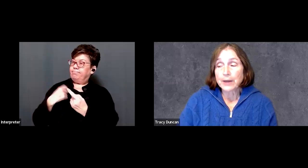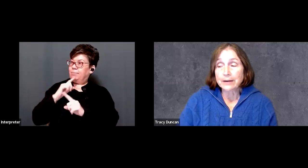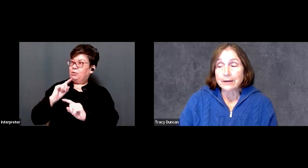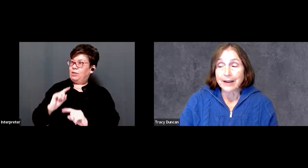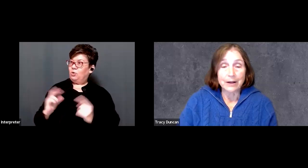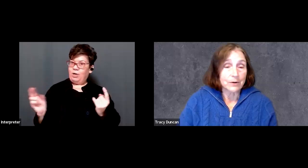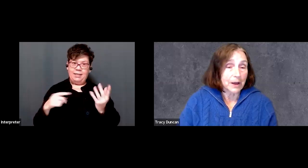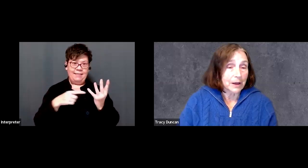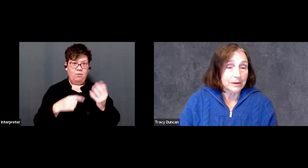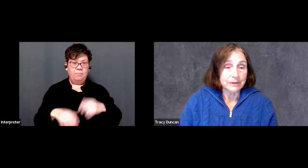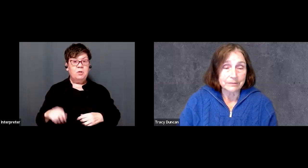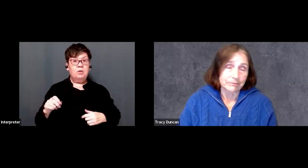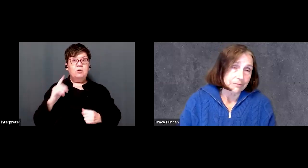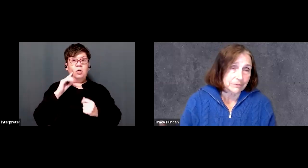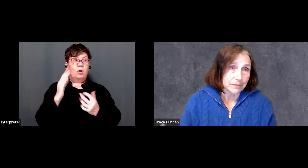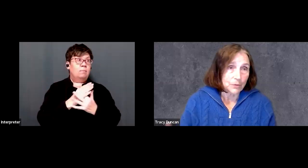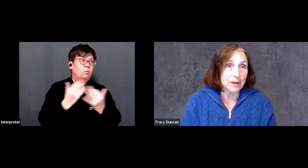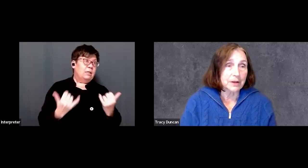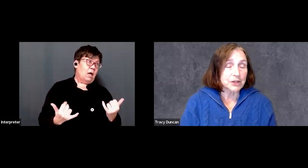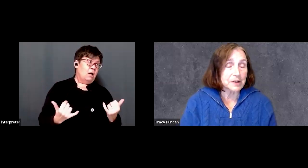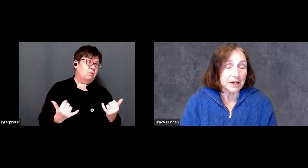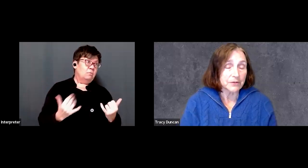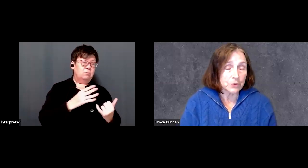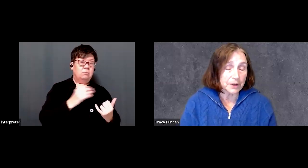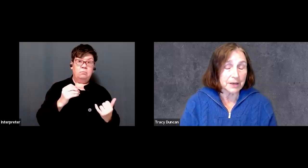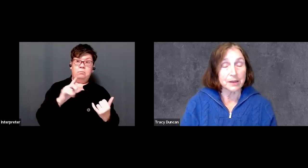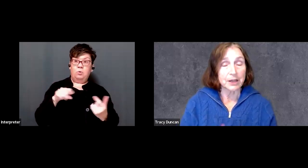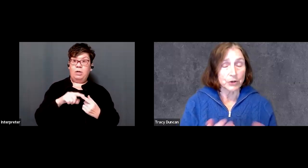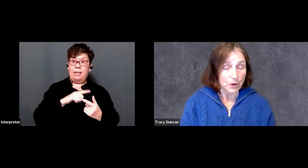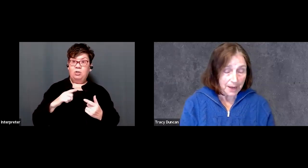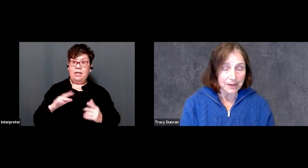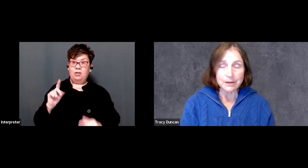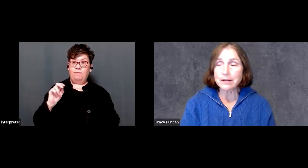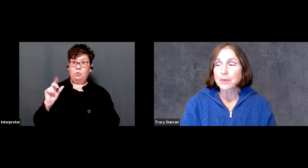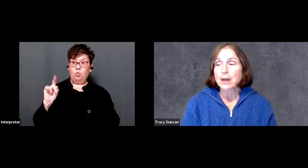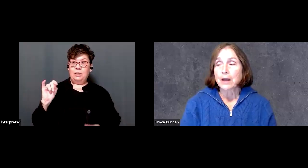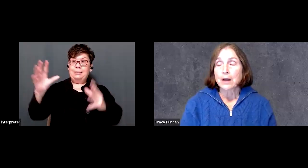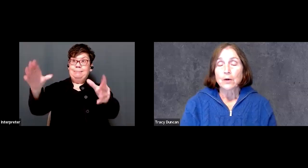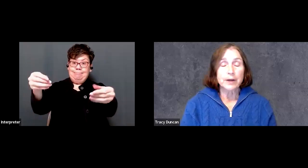Between now and when the legislative toolkit is in your hands,